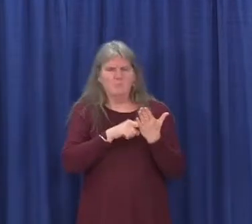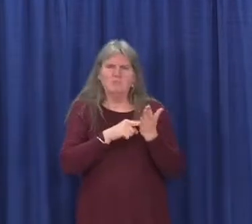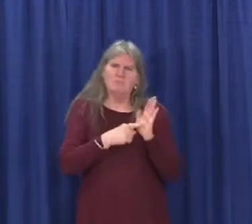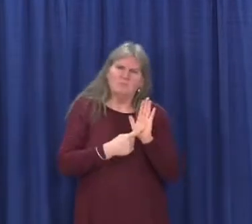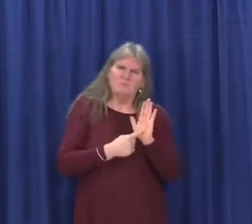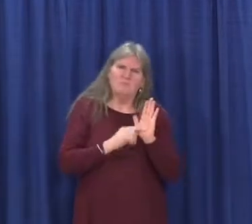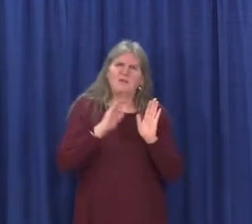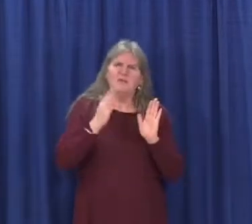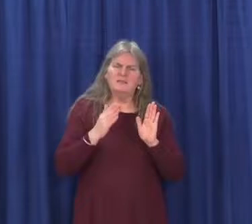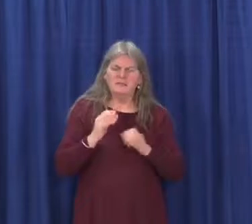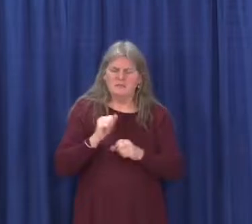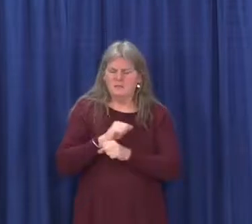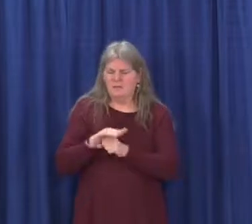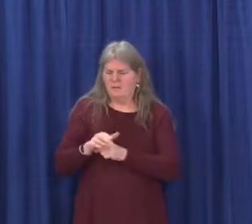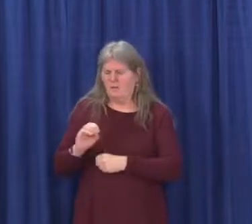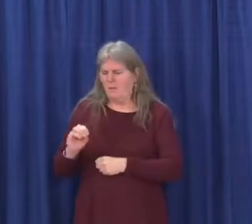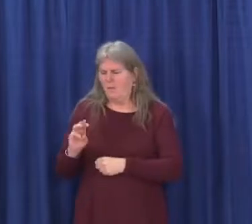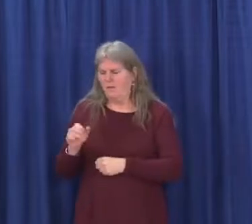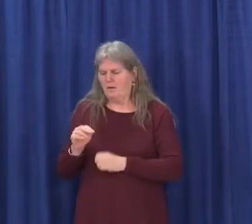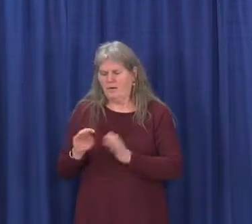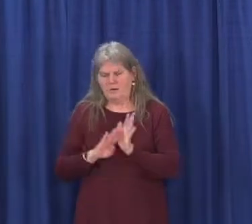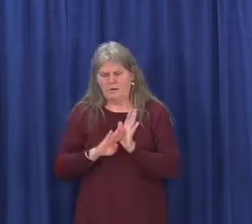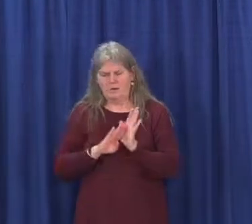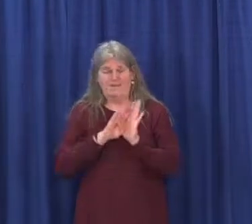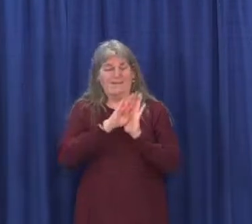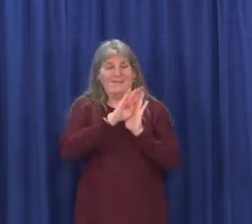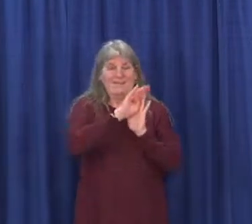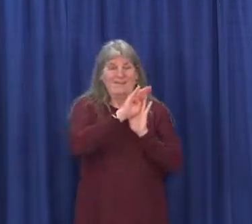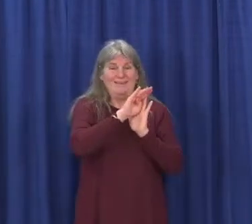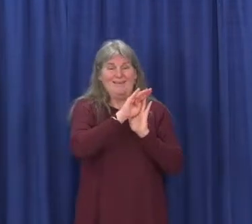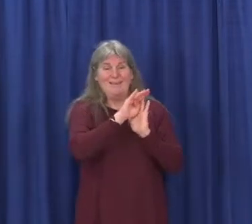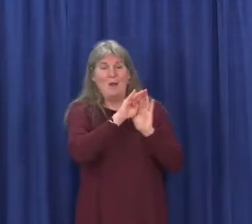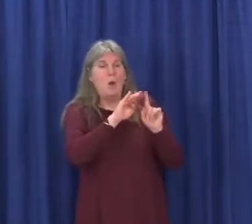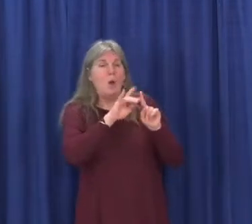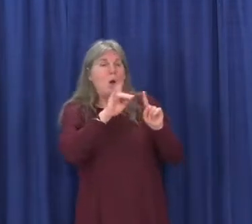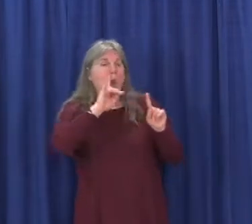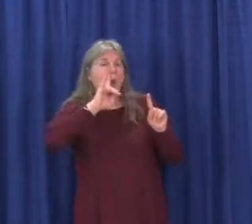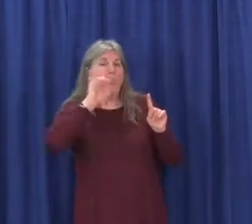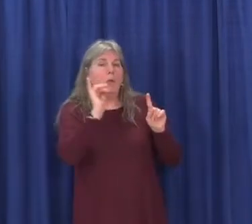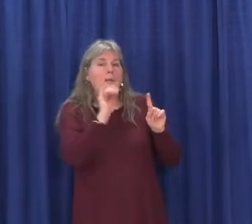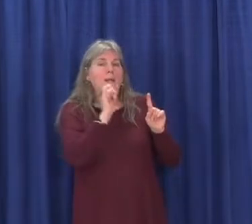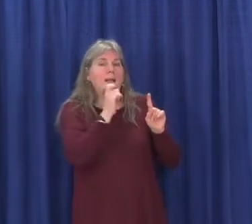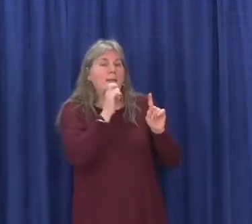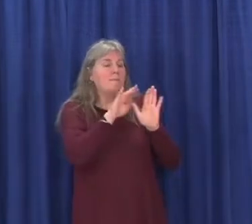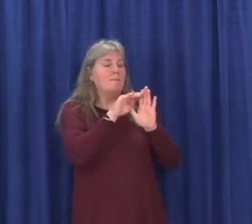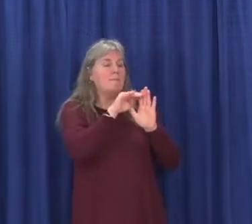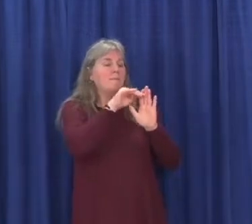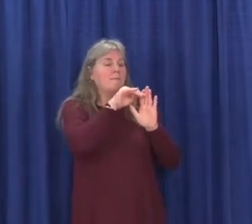the Omicron peak and we have early signals that we may be starting the decline.